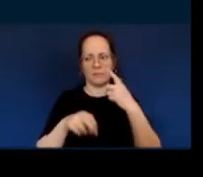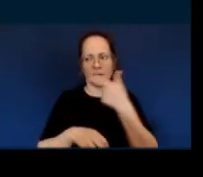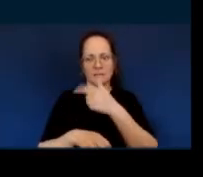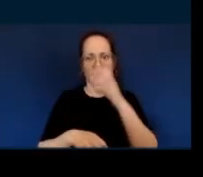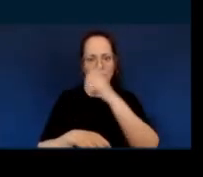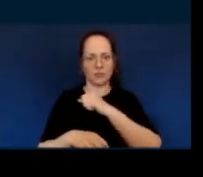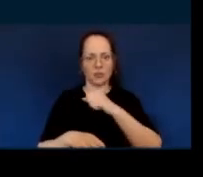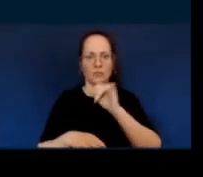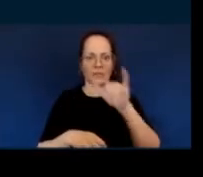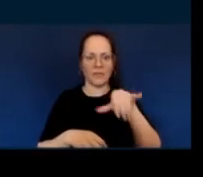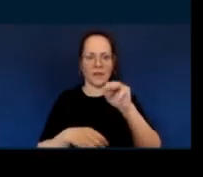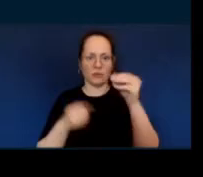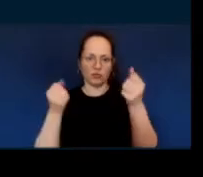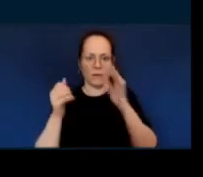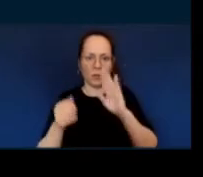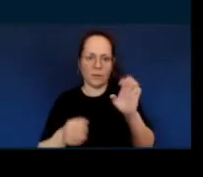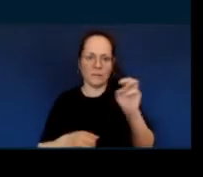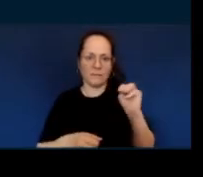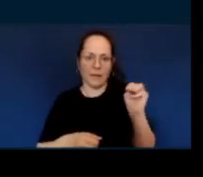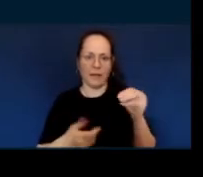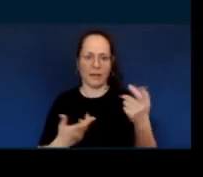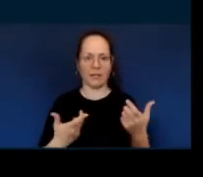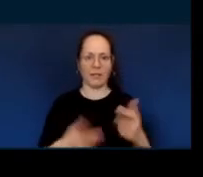BE MALE.